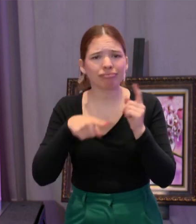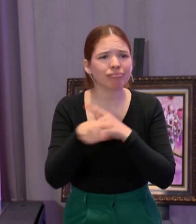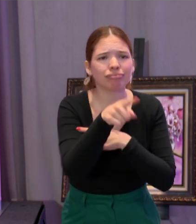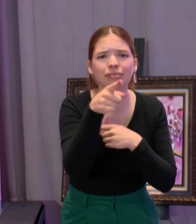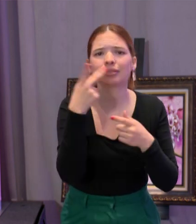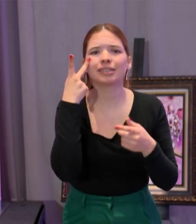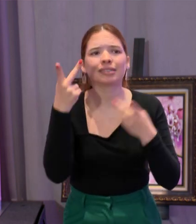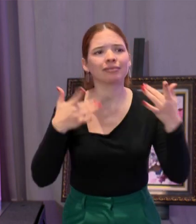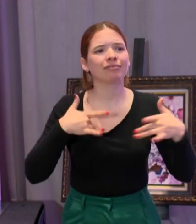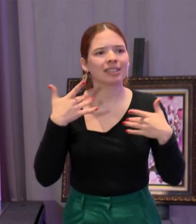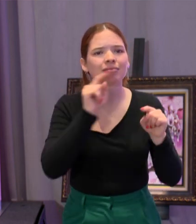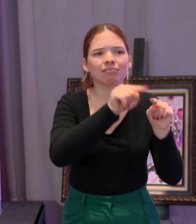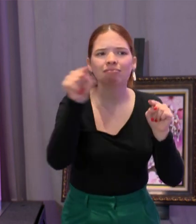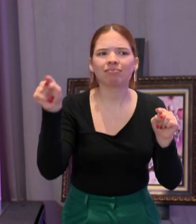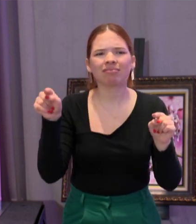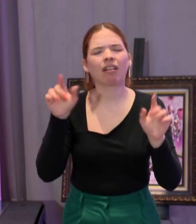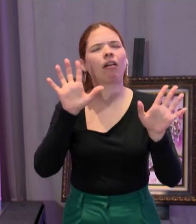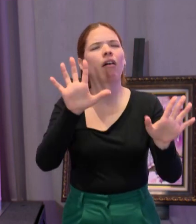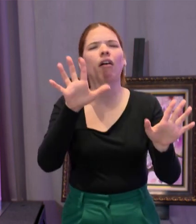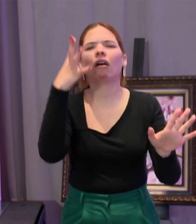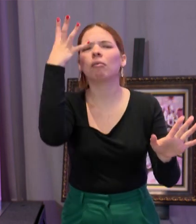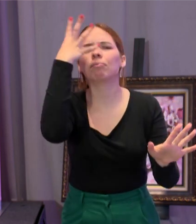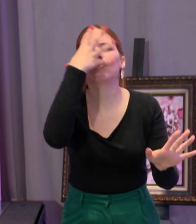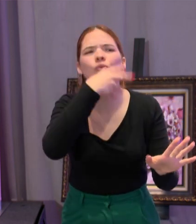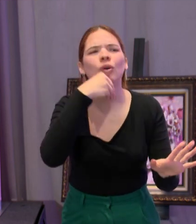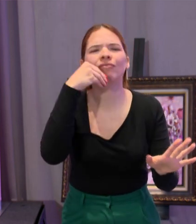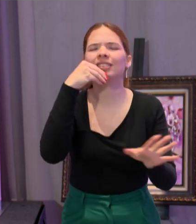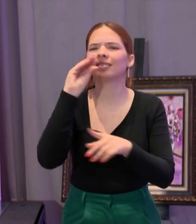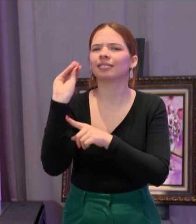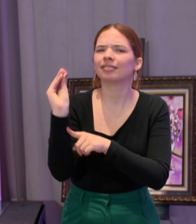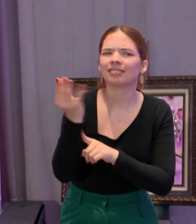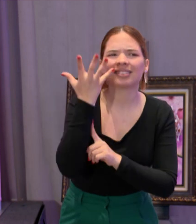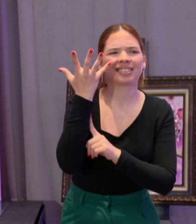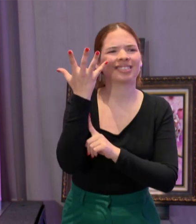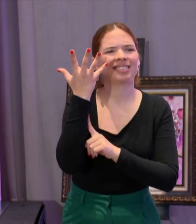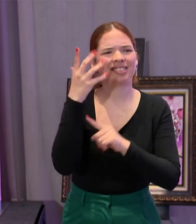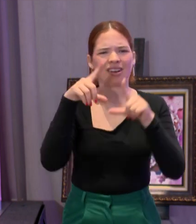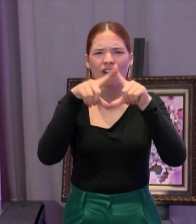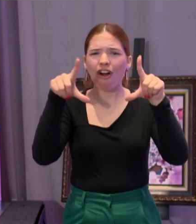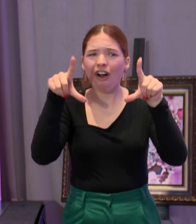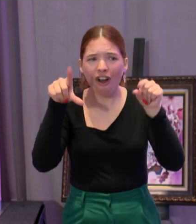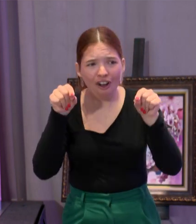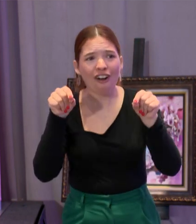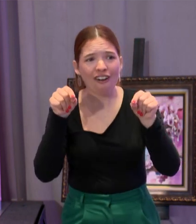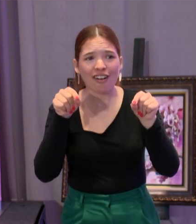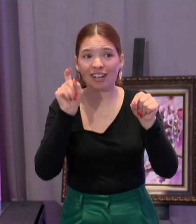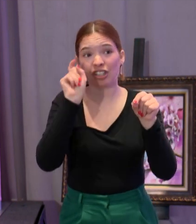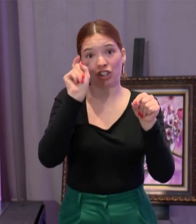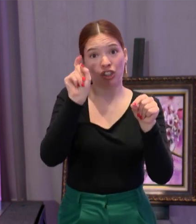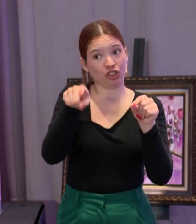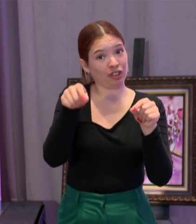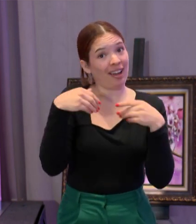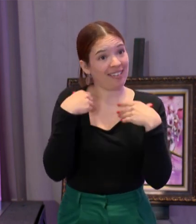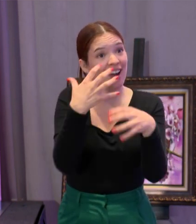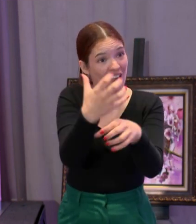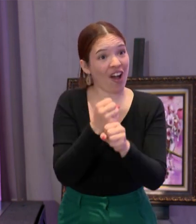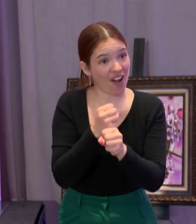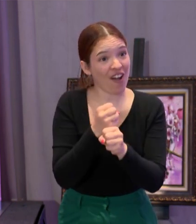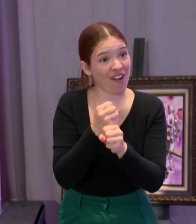METRO IS ALSO OFFERING ONCE AGAIN A BEAUTIFUL COMMEMORATIVE BLOSSOM SMART TRIP CARD SO YOU CAN GET YOURS OR ADD IT TO THE